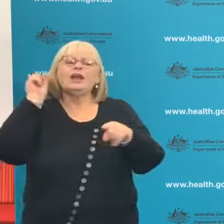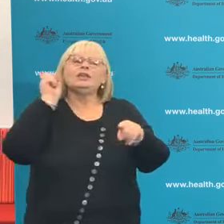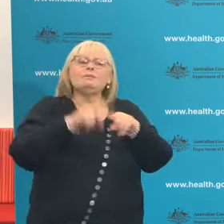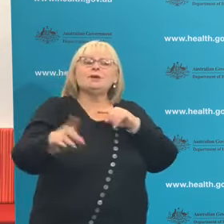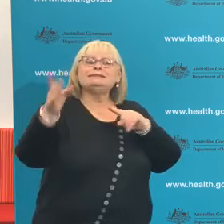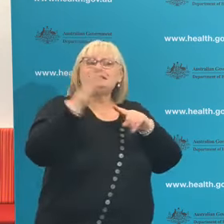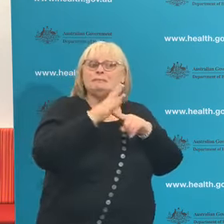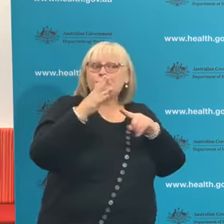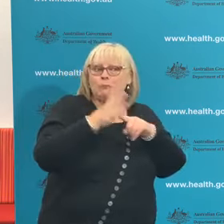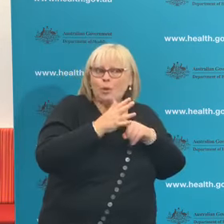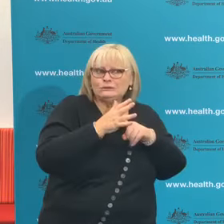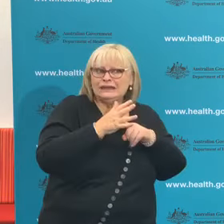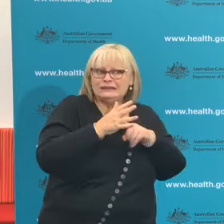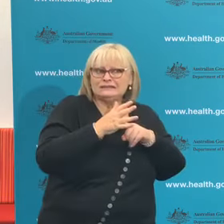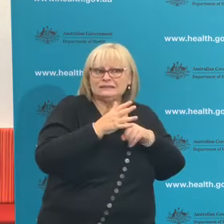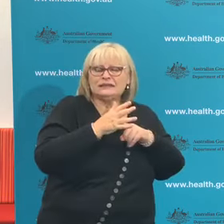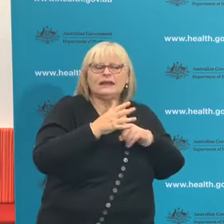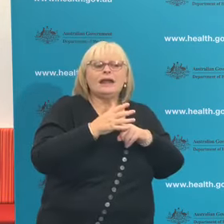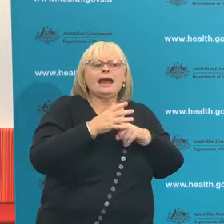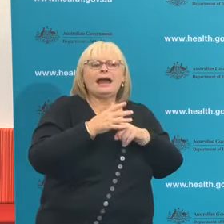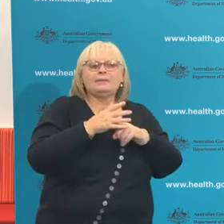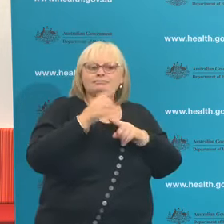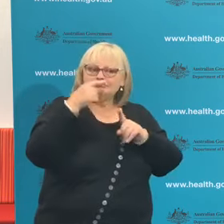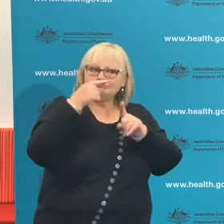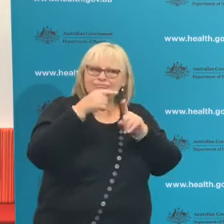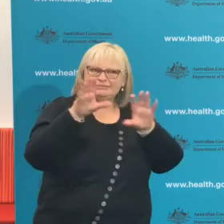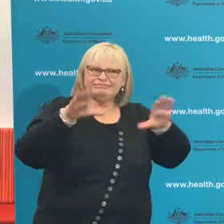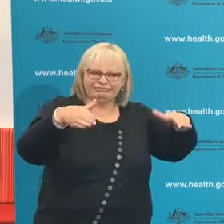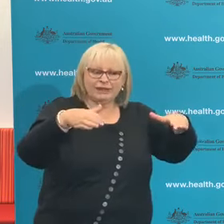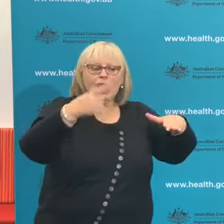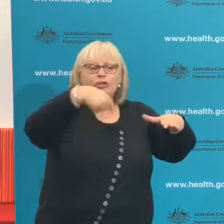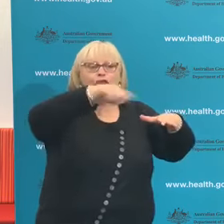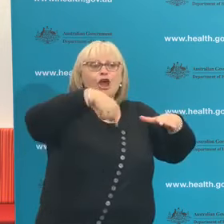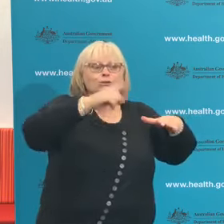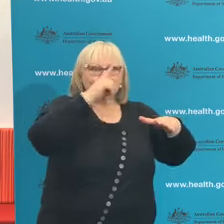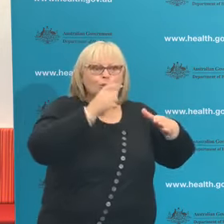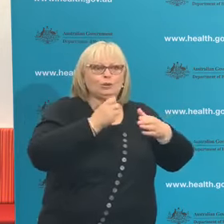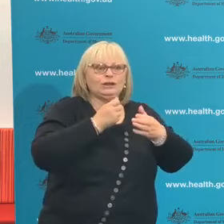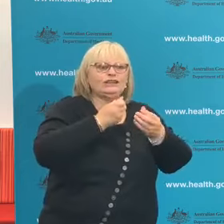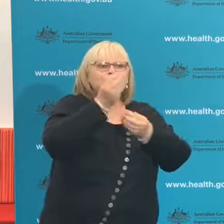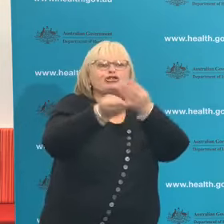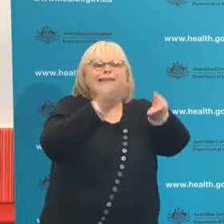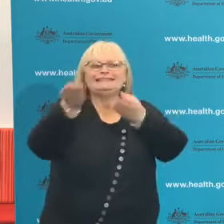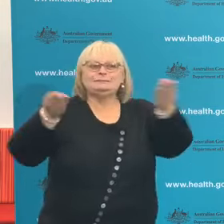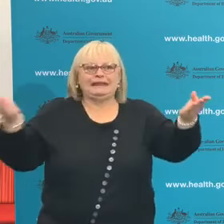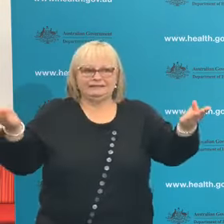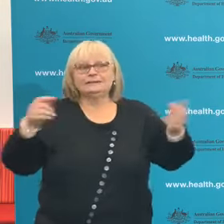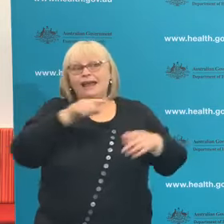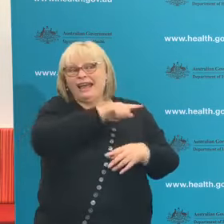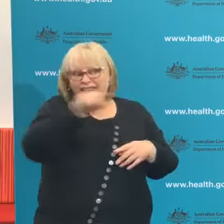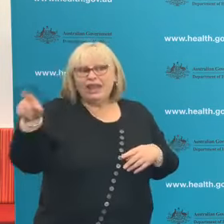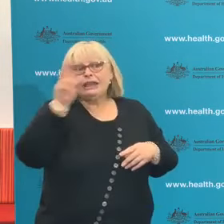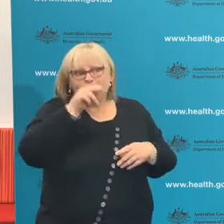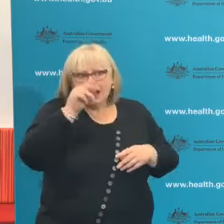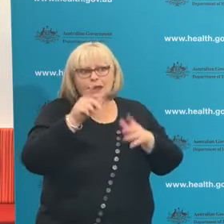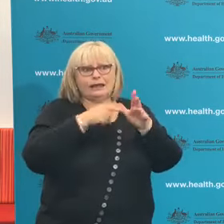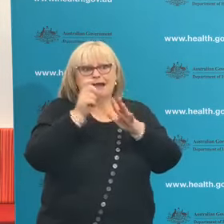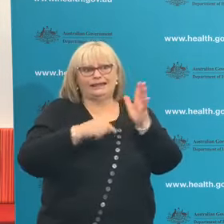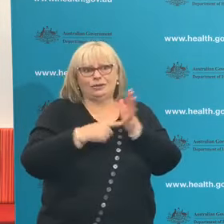testing asymptomatic people of those who we know are transmitting the virus and that's the young adults. So that's where we'll be largely going. But we